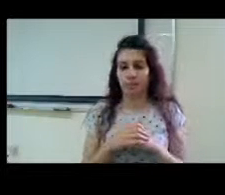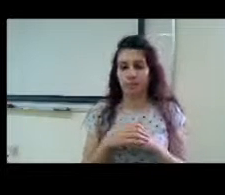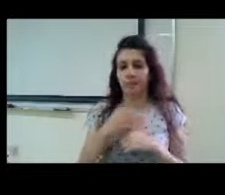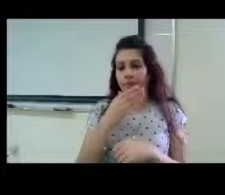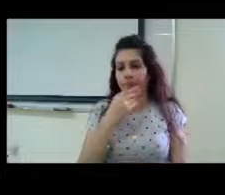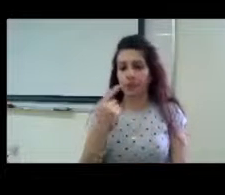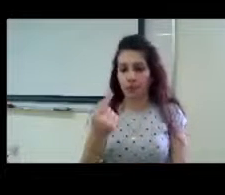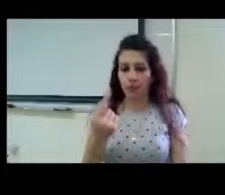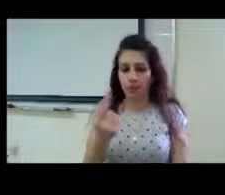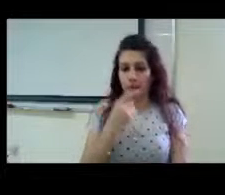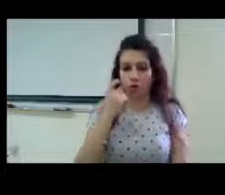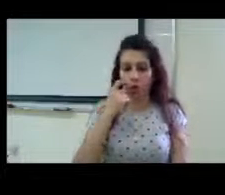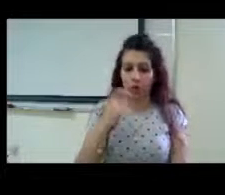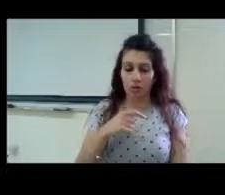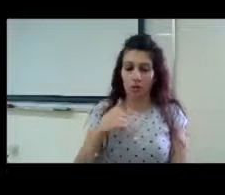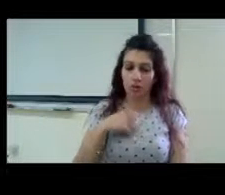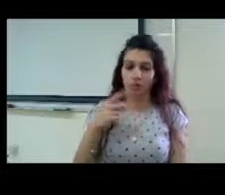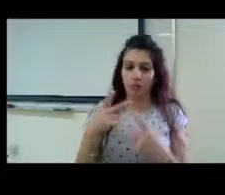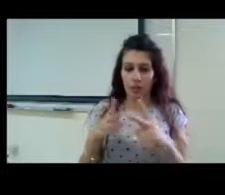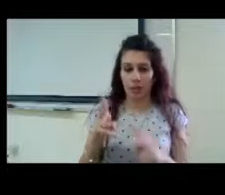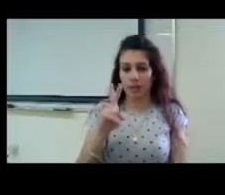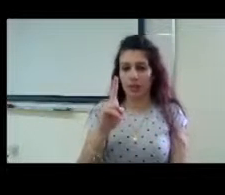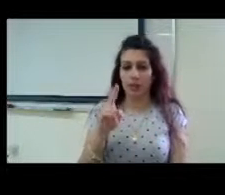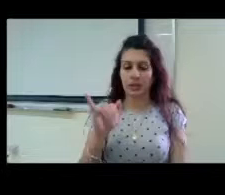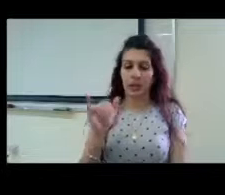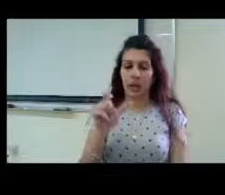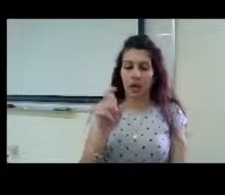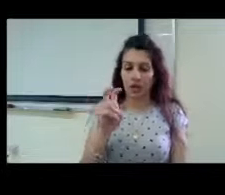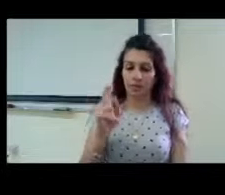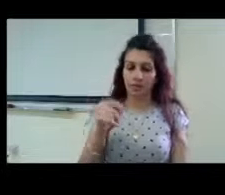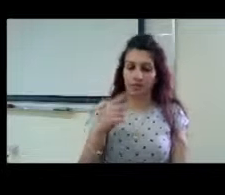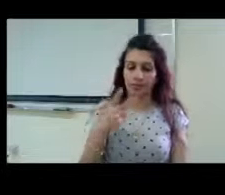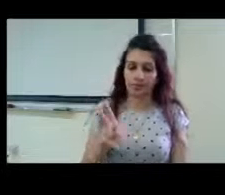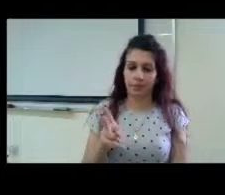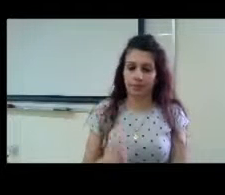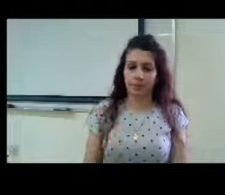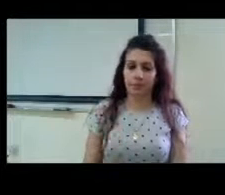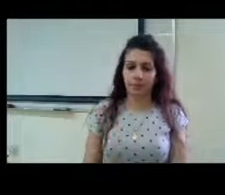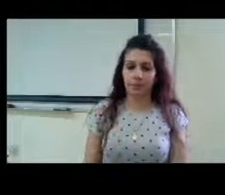important the colibri platform was a very important tool in terms of